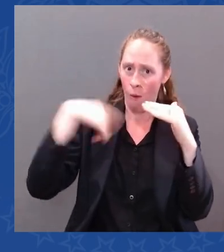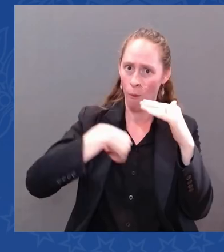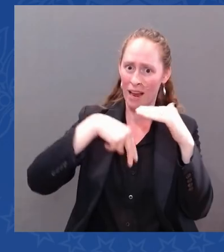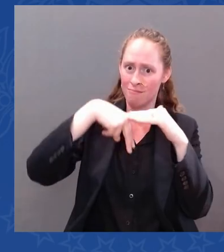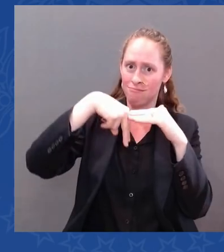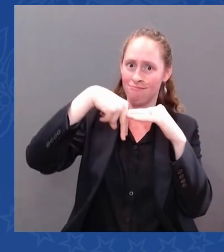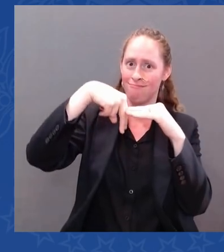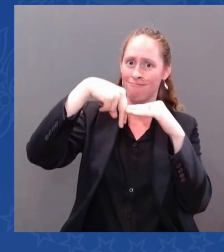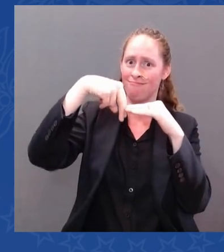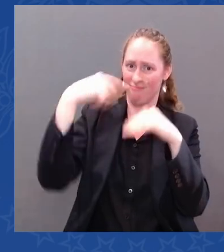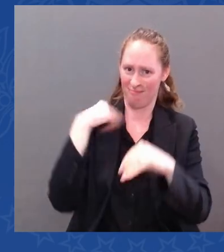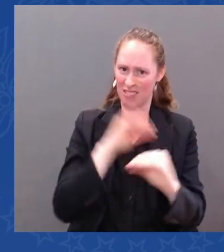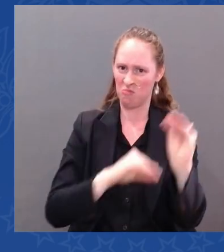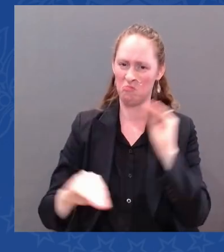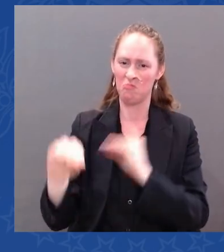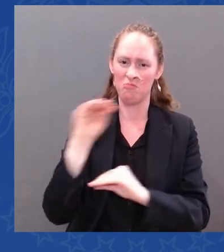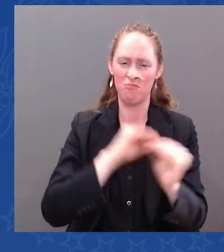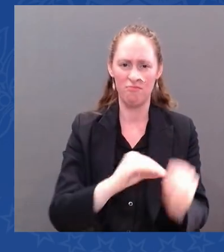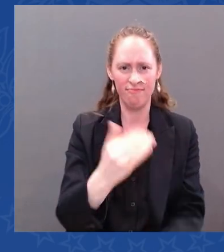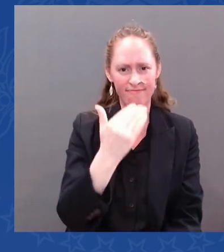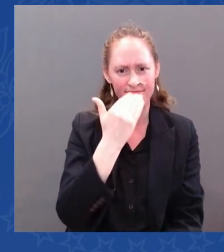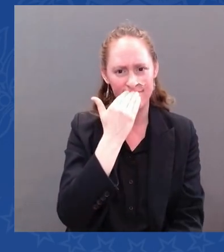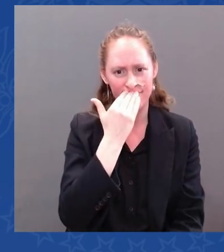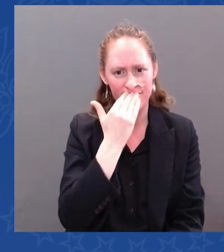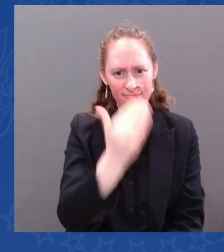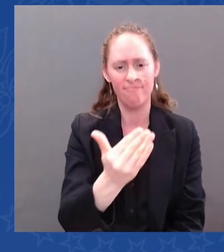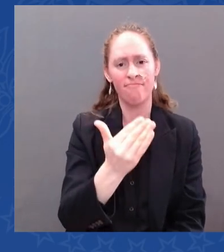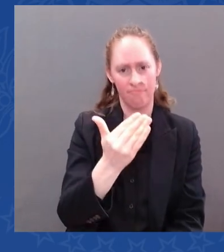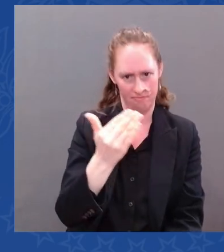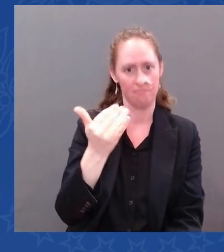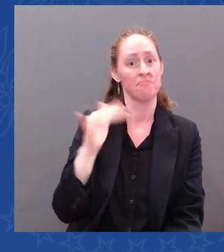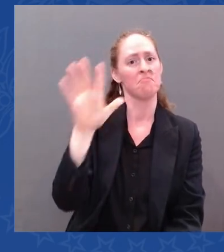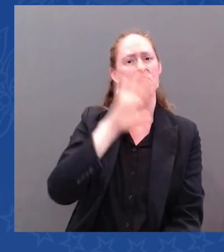notwithstanding all that I hear on some channels when I turn them on.